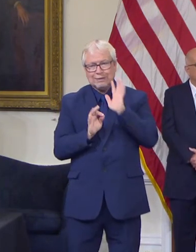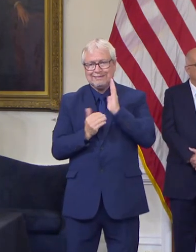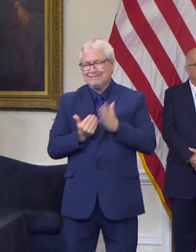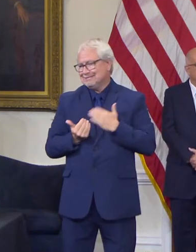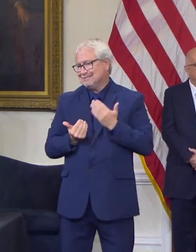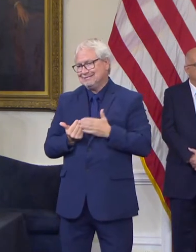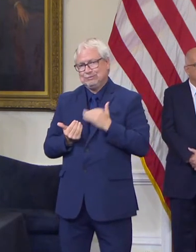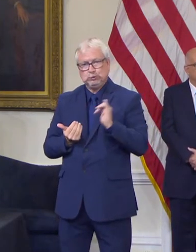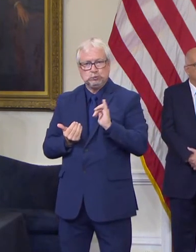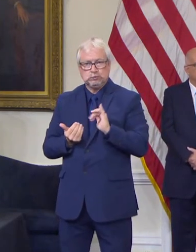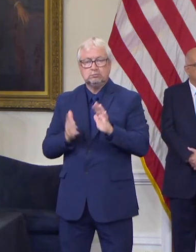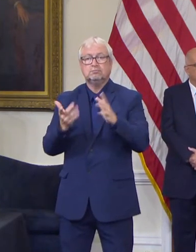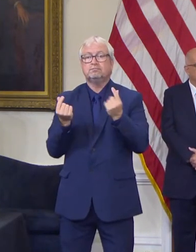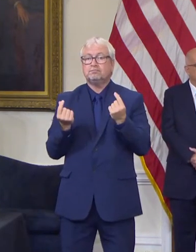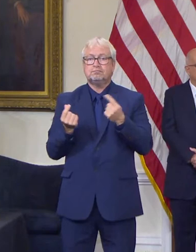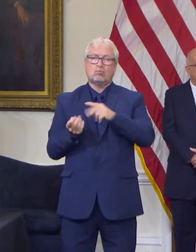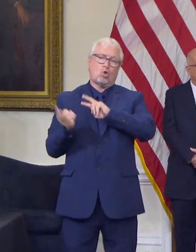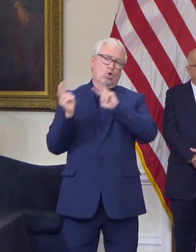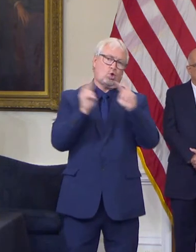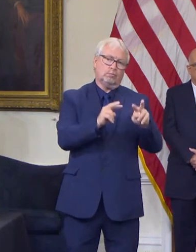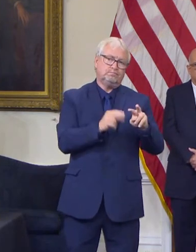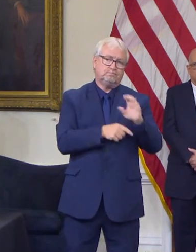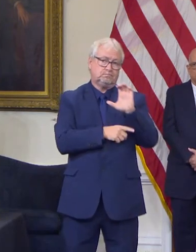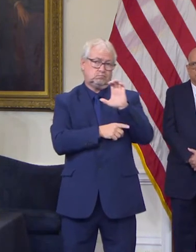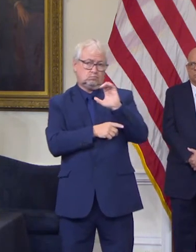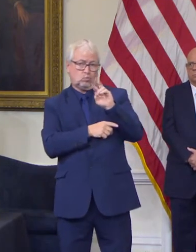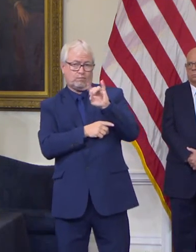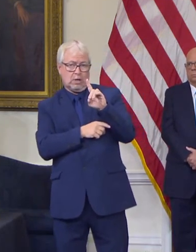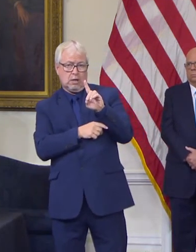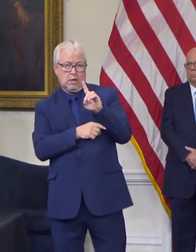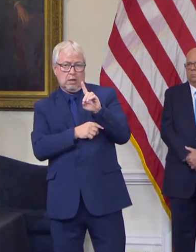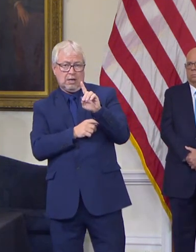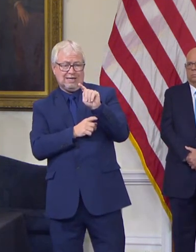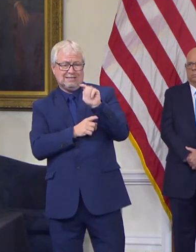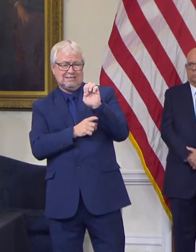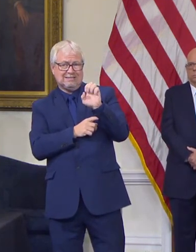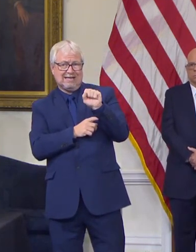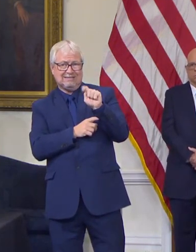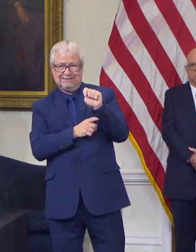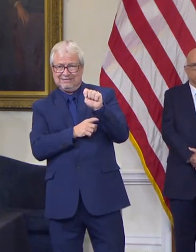easy. All one has to do is go to COVIDtest.maryland.